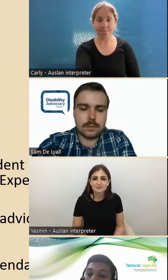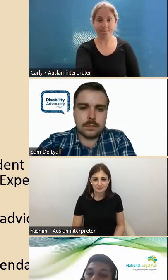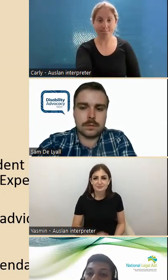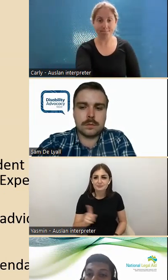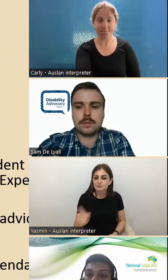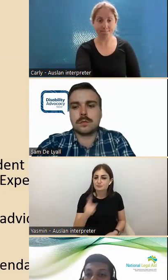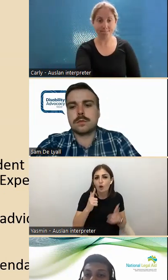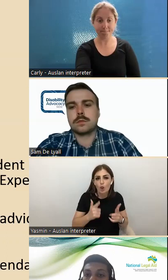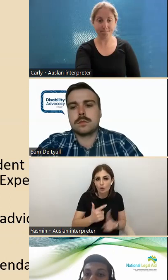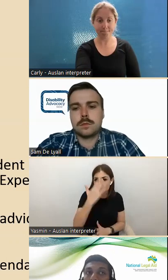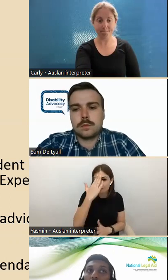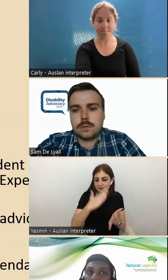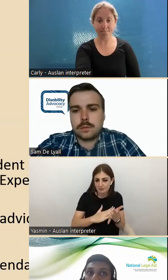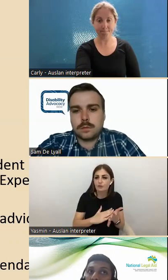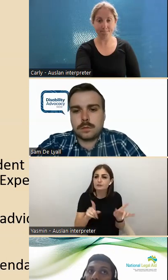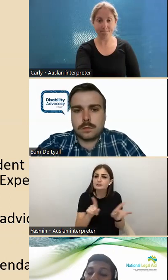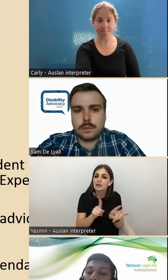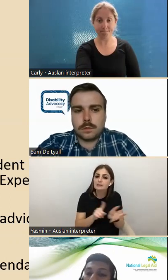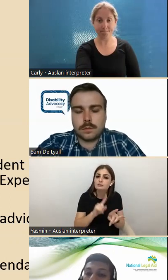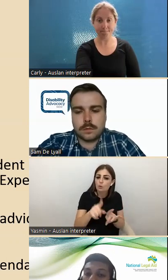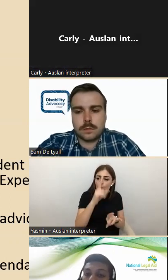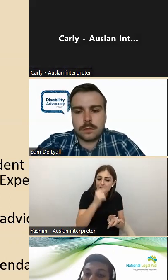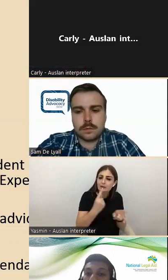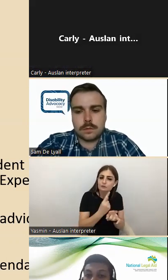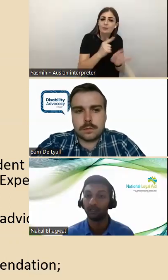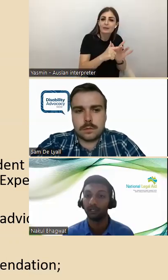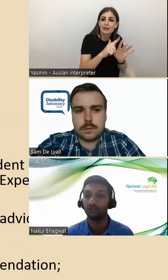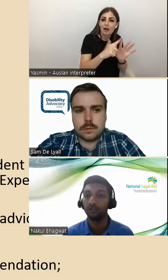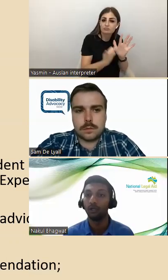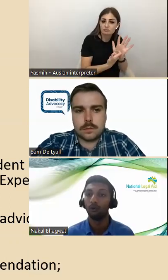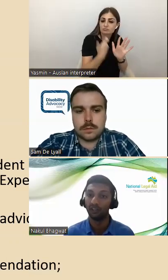We can provide advice about the merits of the Independent Expert's recommendation, whether